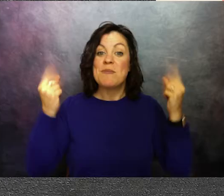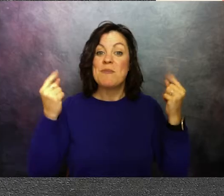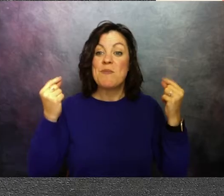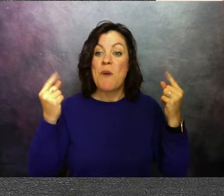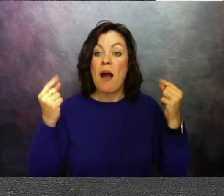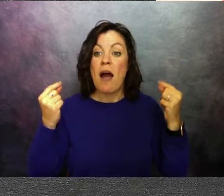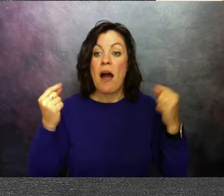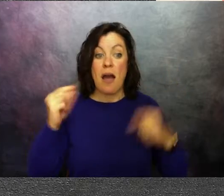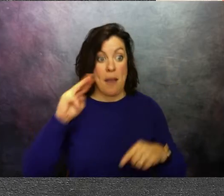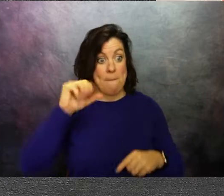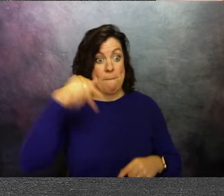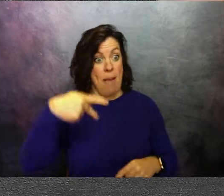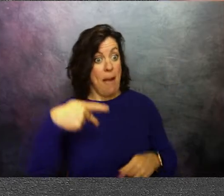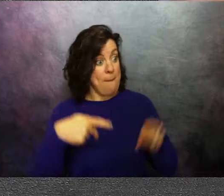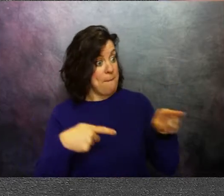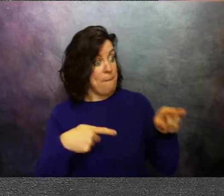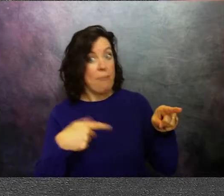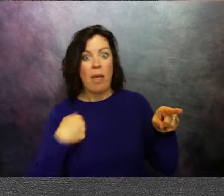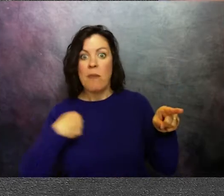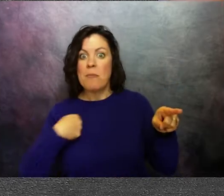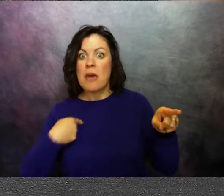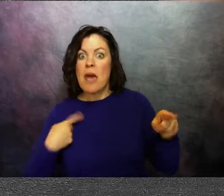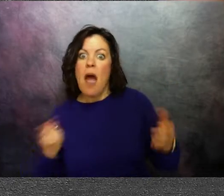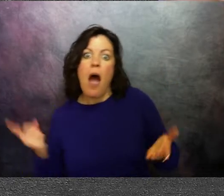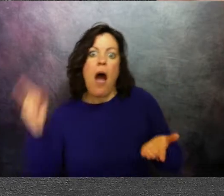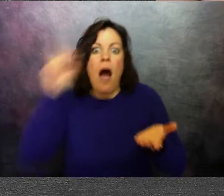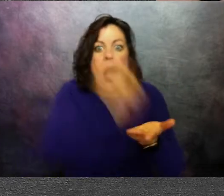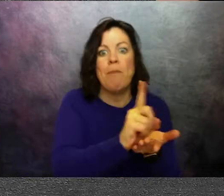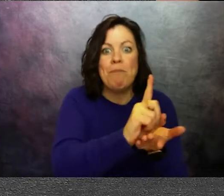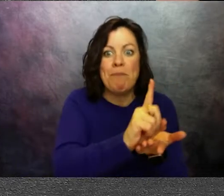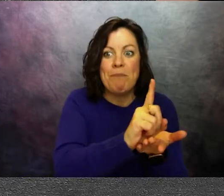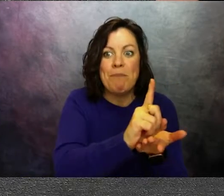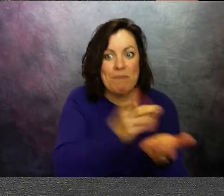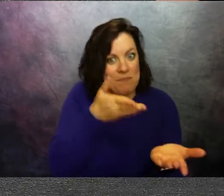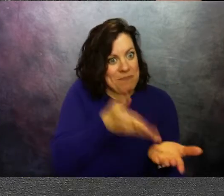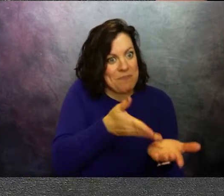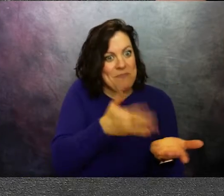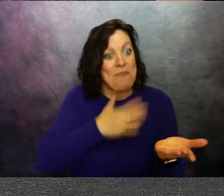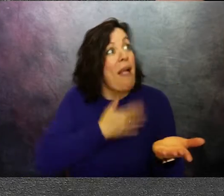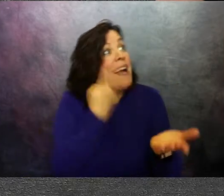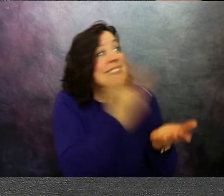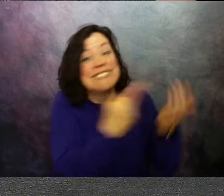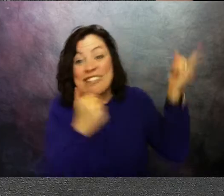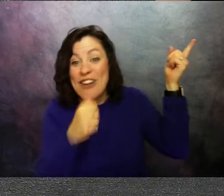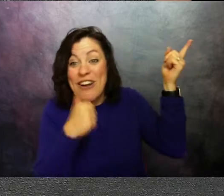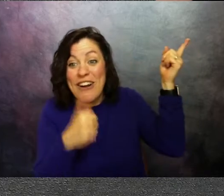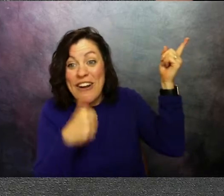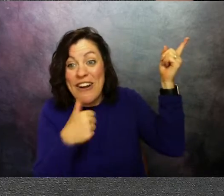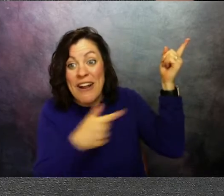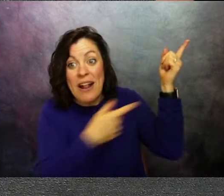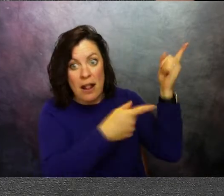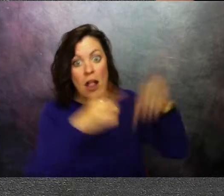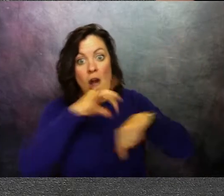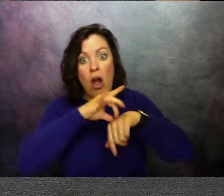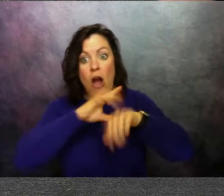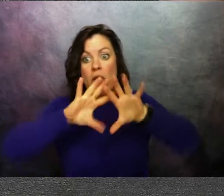'Me On The Map' and look, the girl on the front looks like she is standing